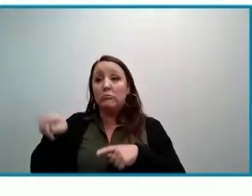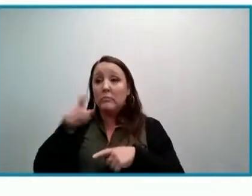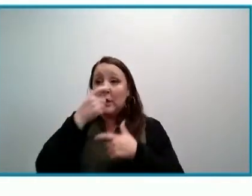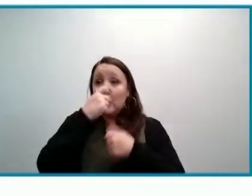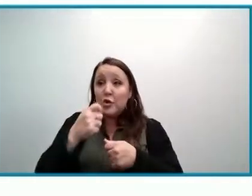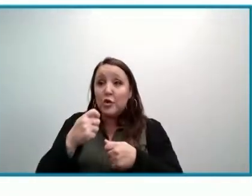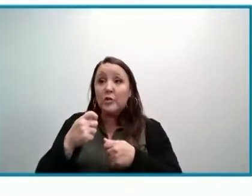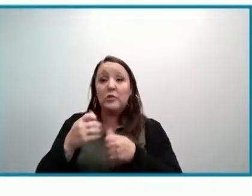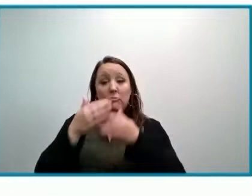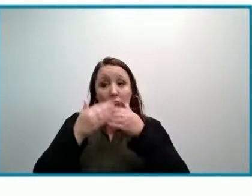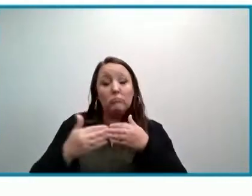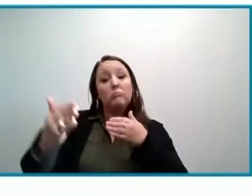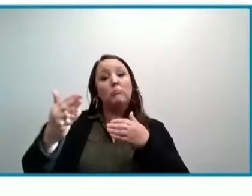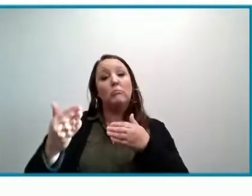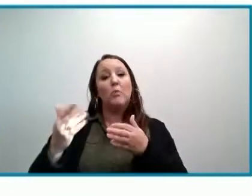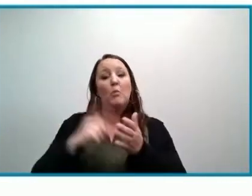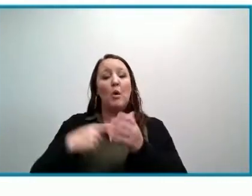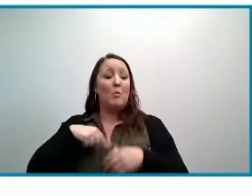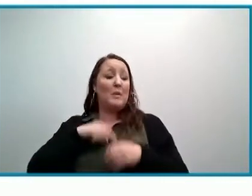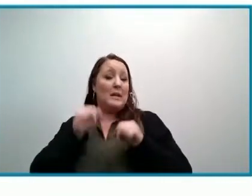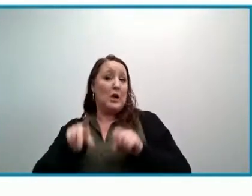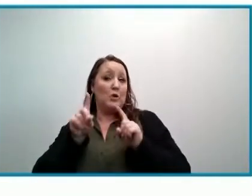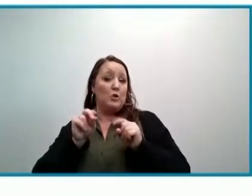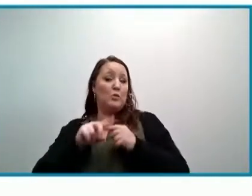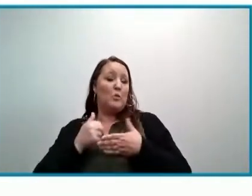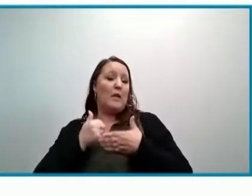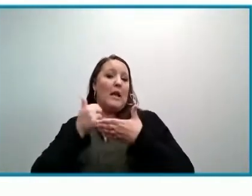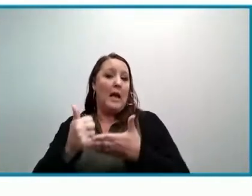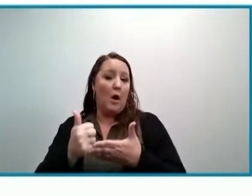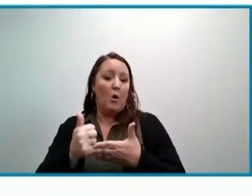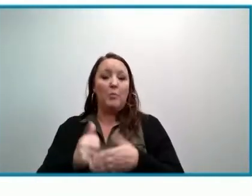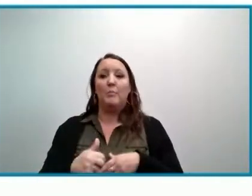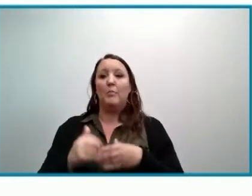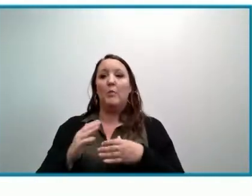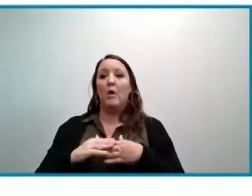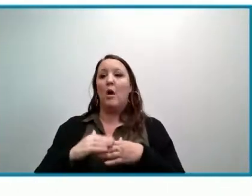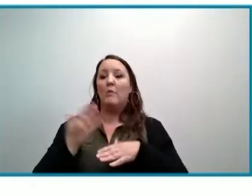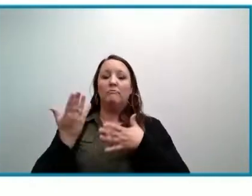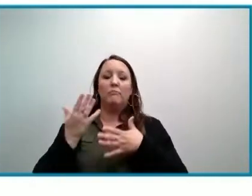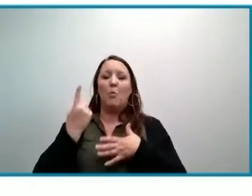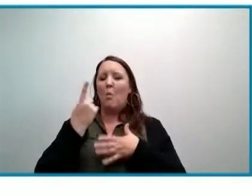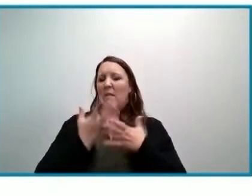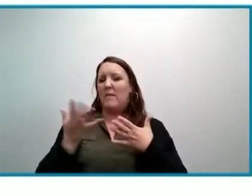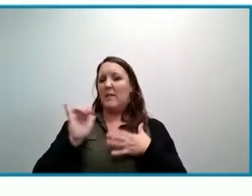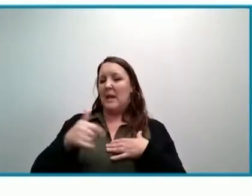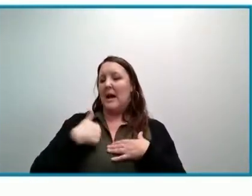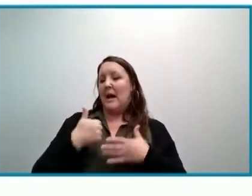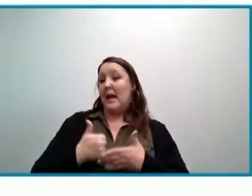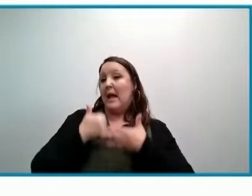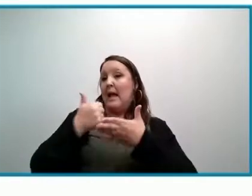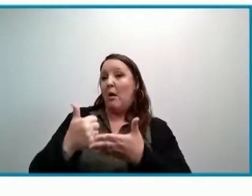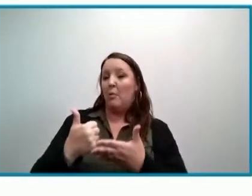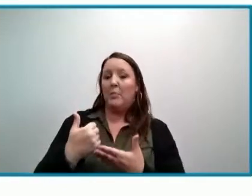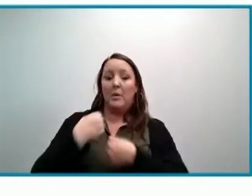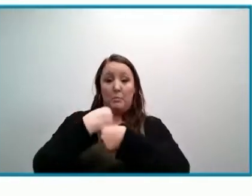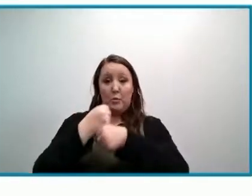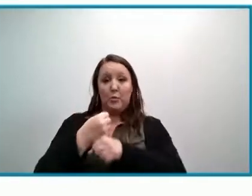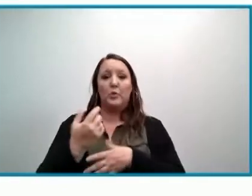and what we can do to put them on our stage. Like, uh, one of the things that I help produce is an event called Access,